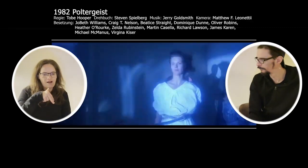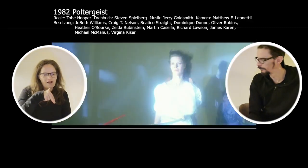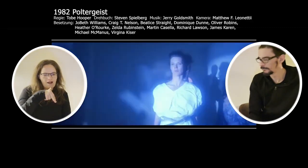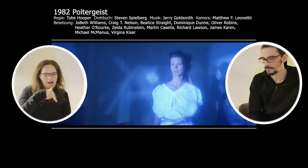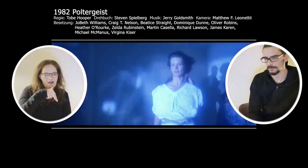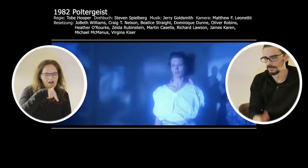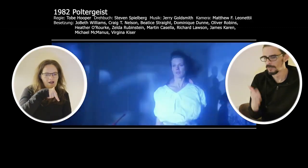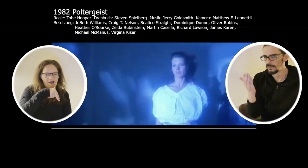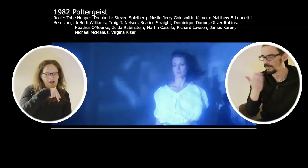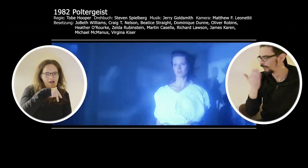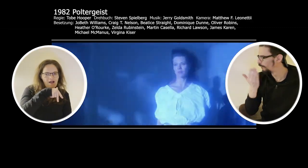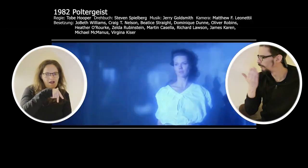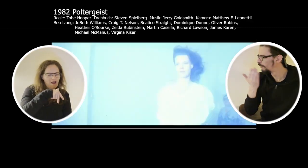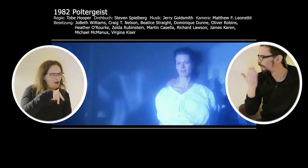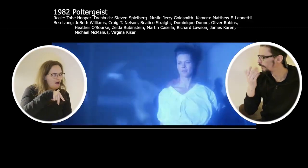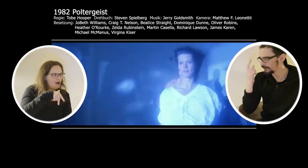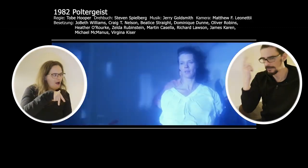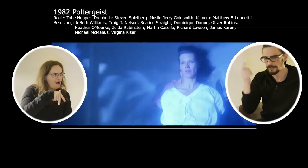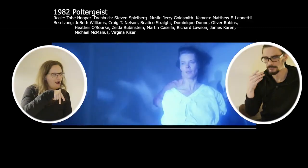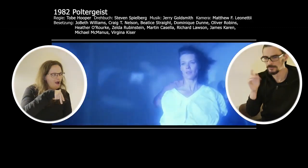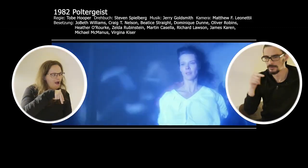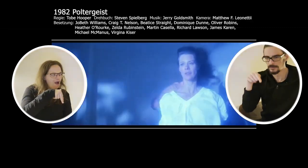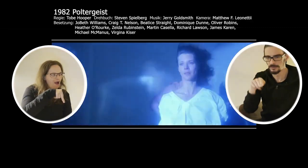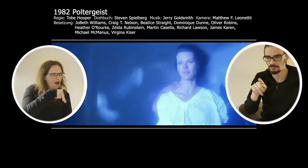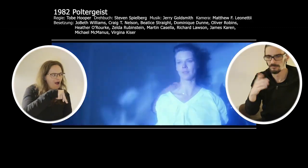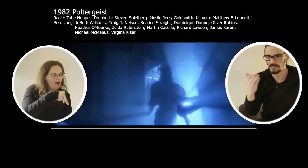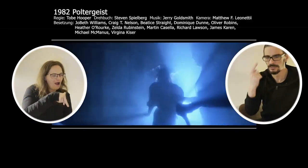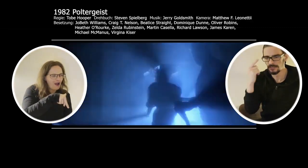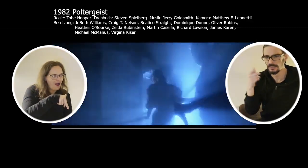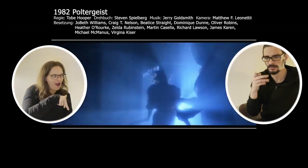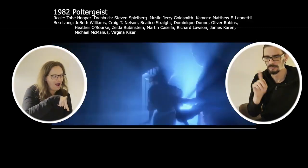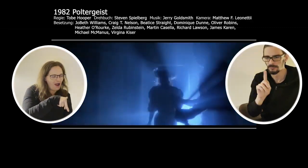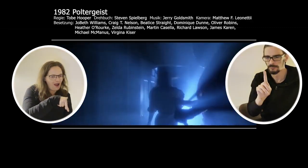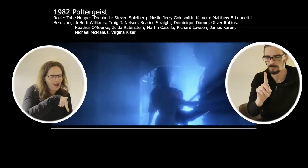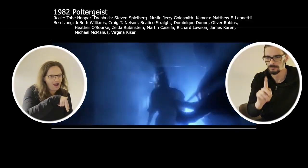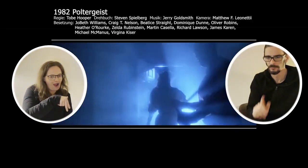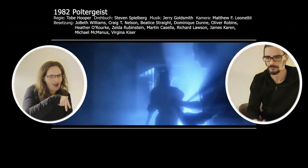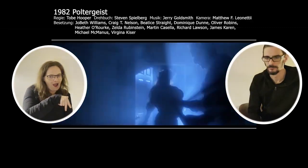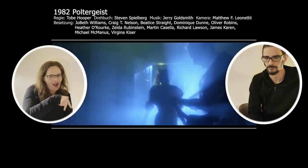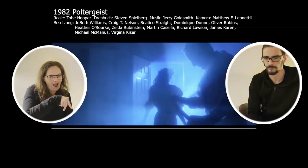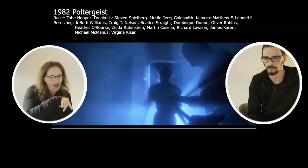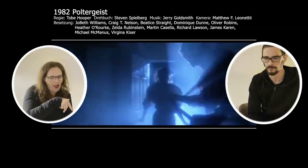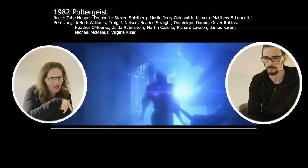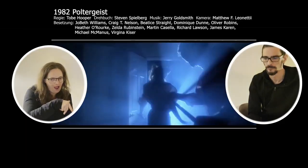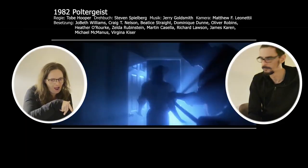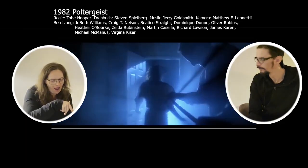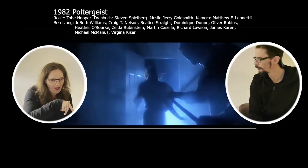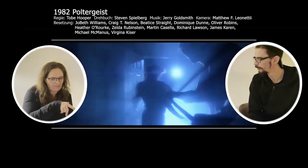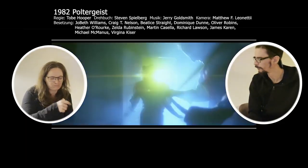Now she is gradually moving towards the light. What are you thinking at this moment, what awaits you on the other side?